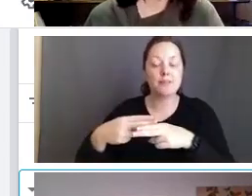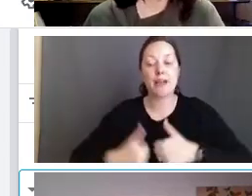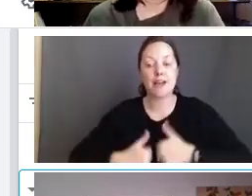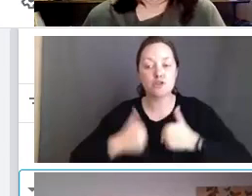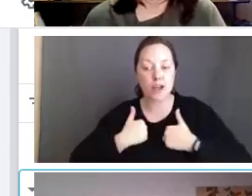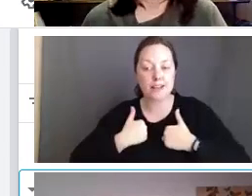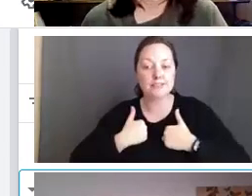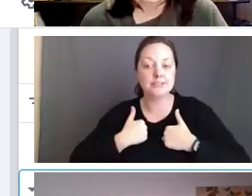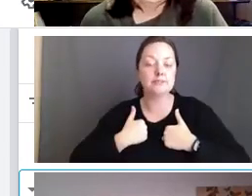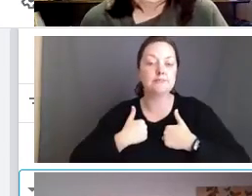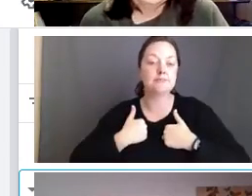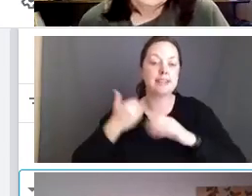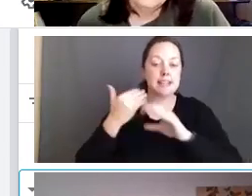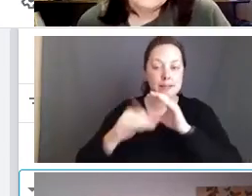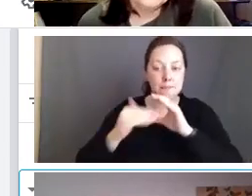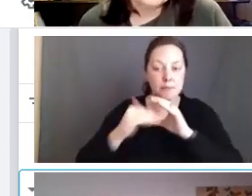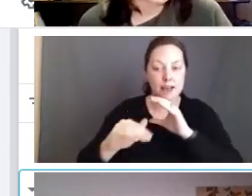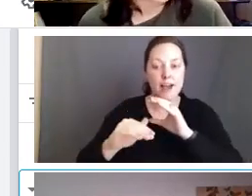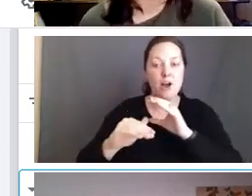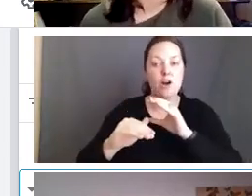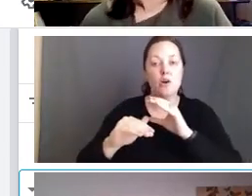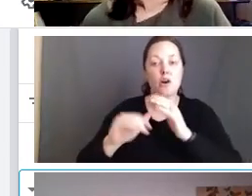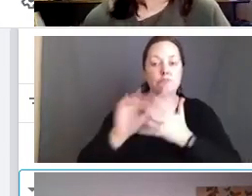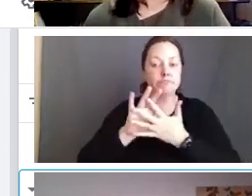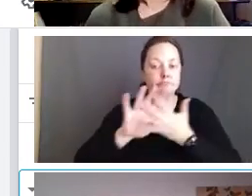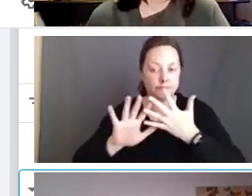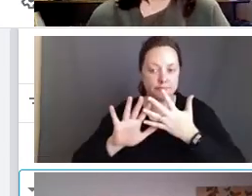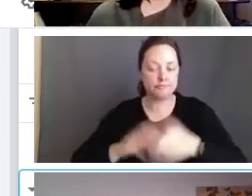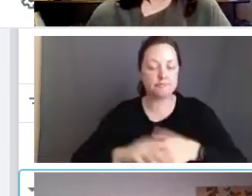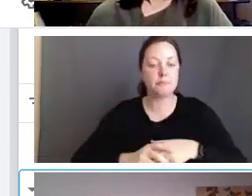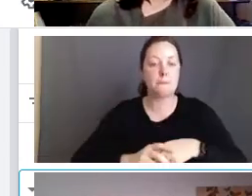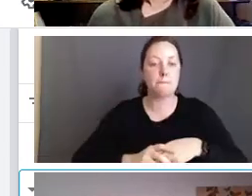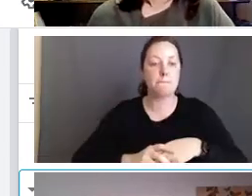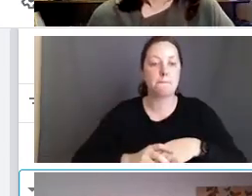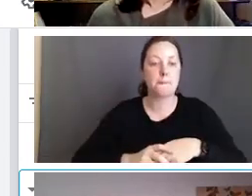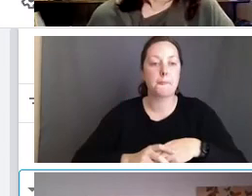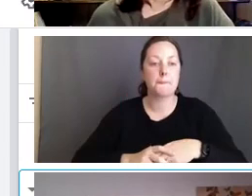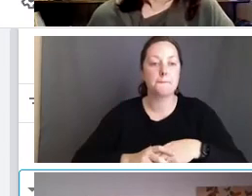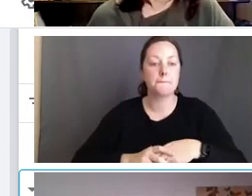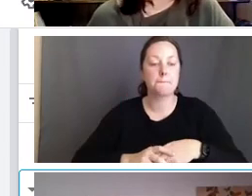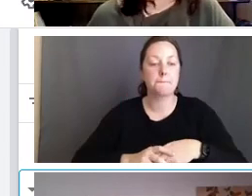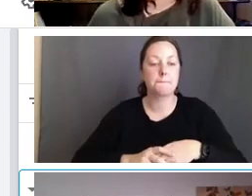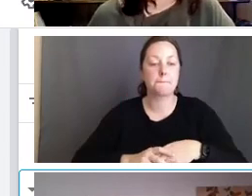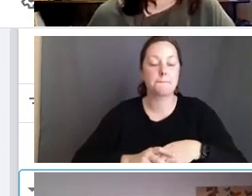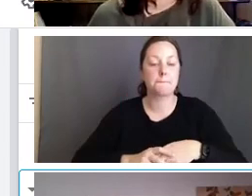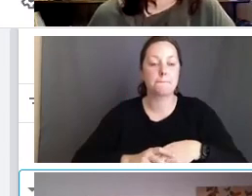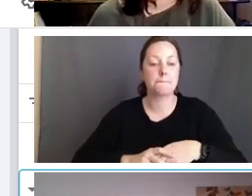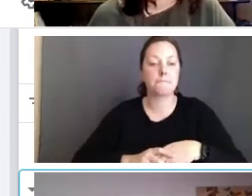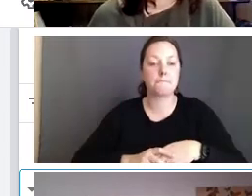If we look at Jasmine and we look at her preferences page. This is an example of a collapsible list.